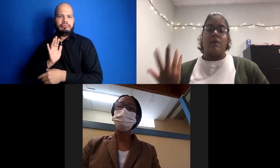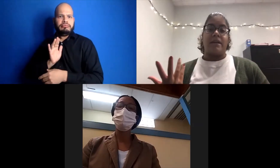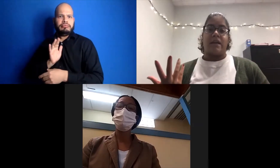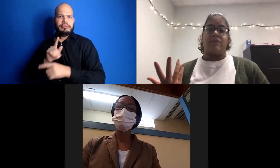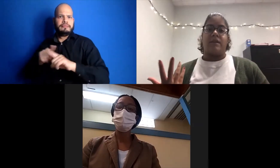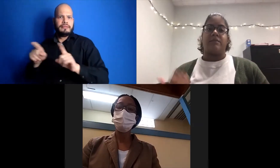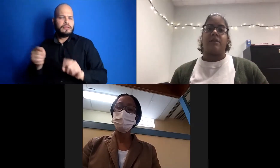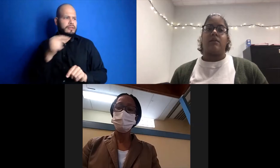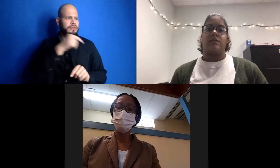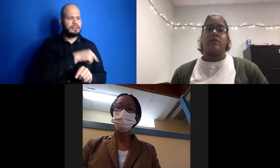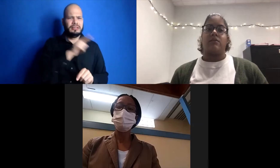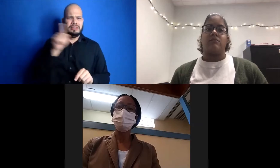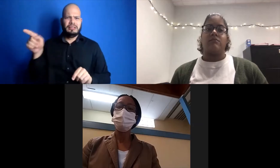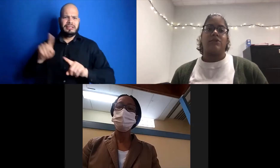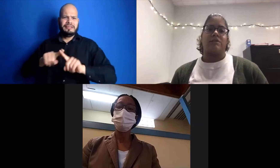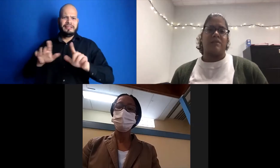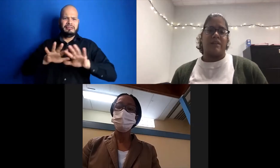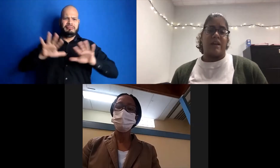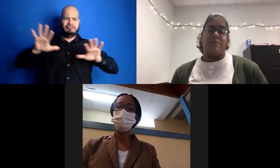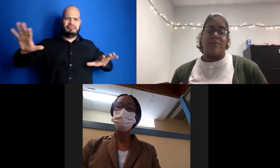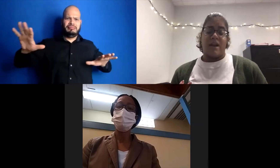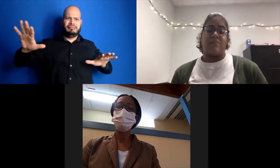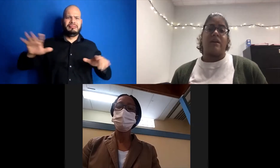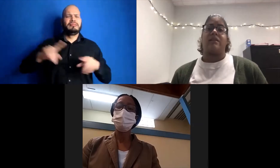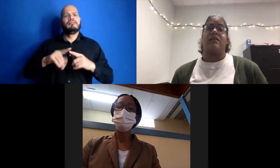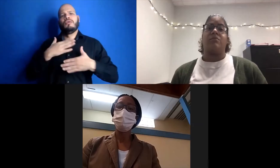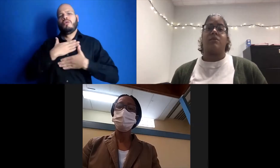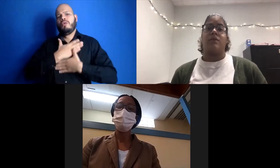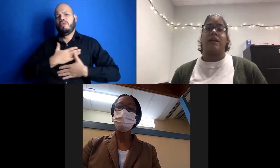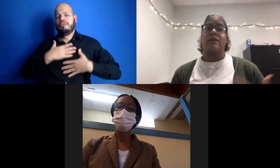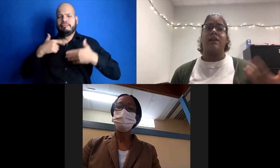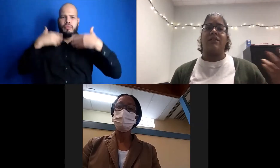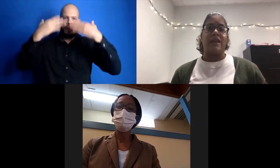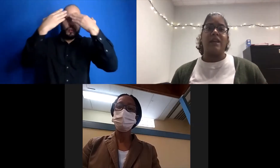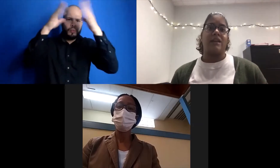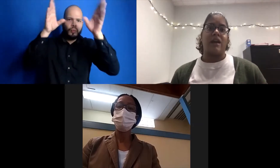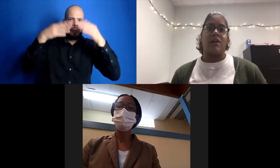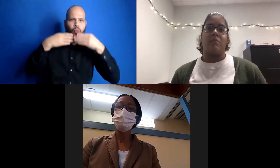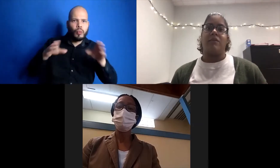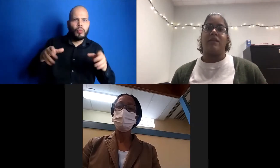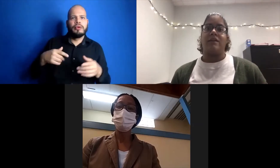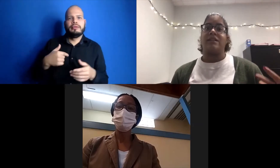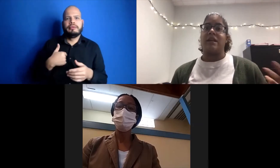deafness but also just like I'm happy I can have Puerto Rican they didn't care but they accepted